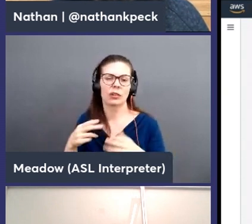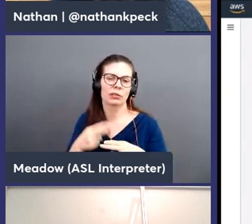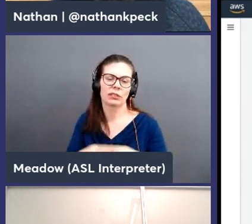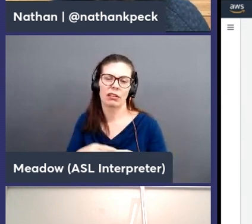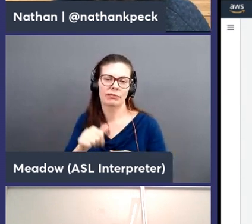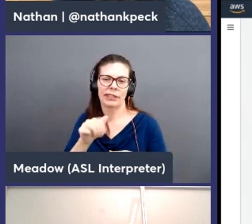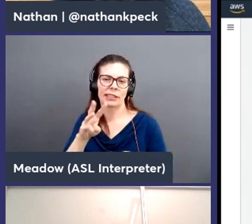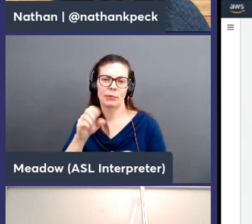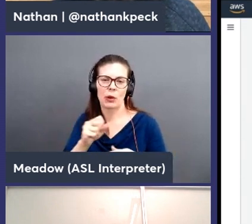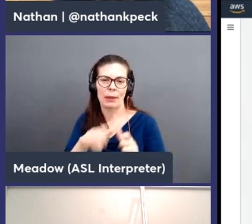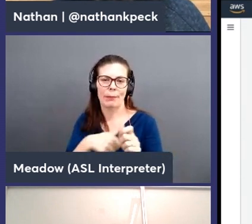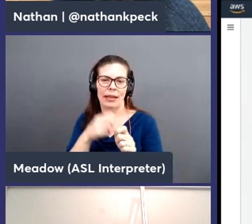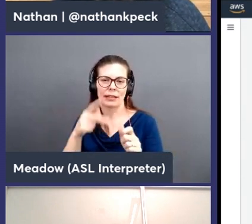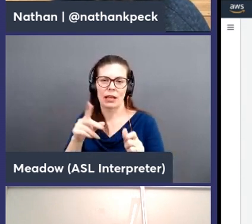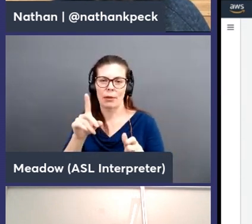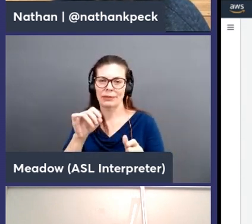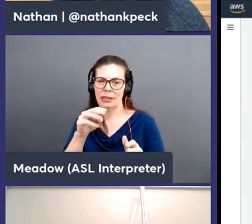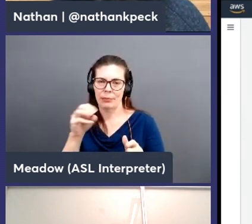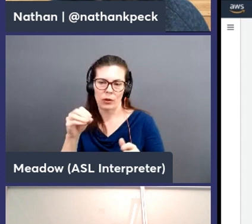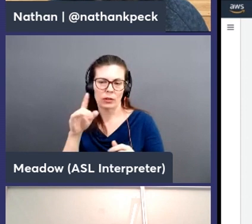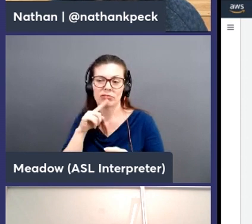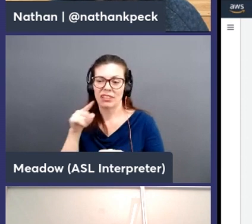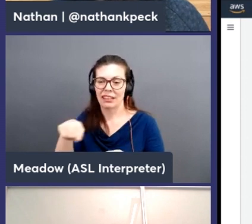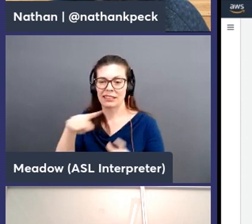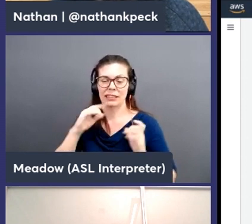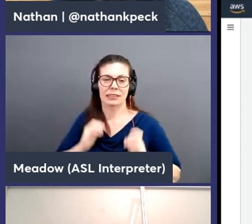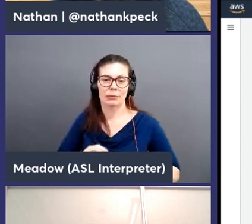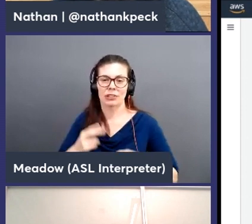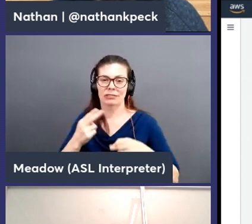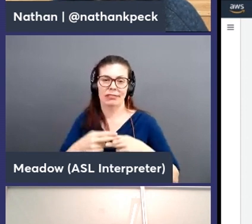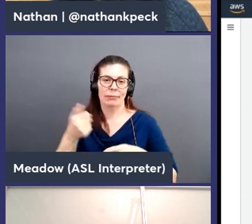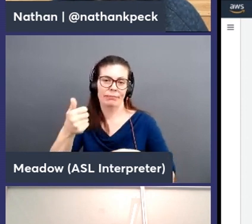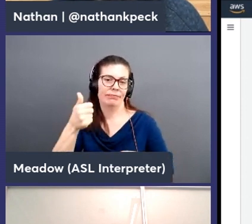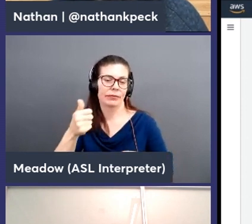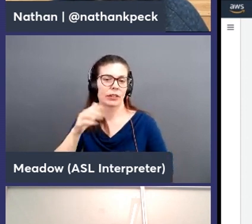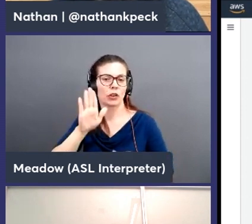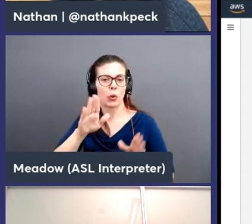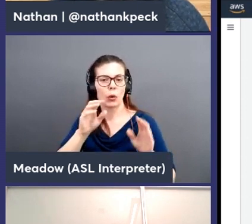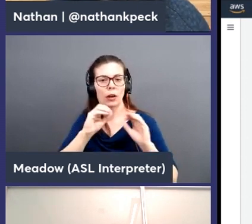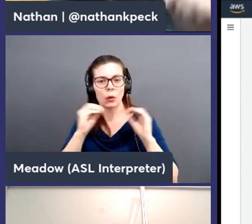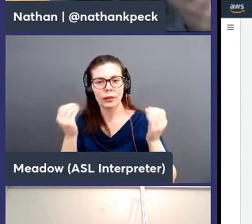Generally our customers name their backup plan based on their organizational best practices.